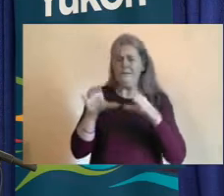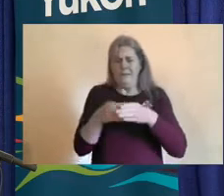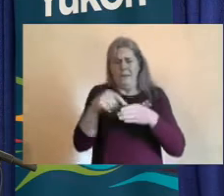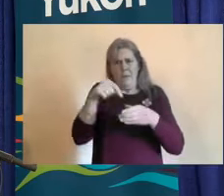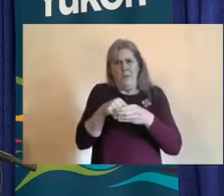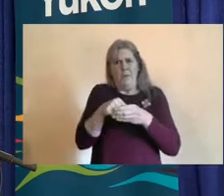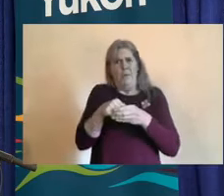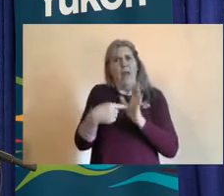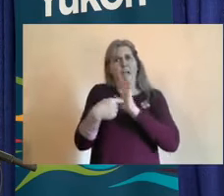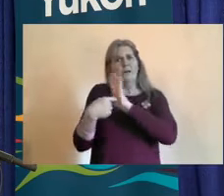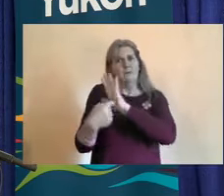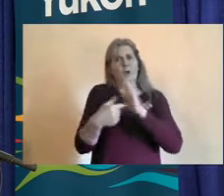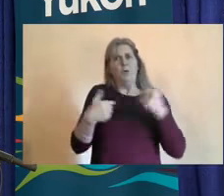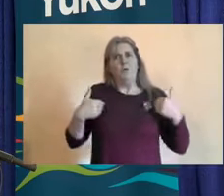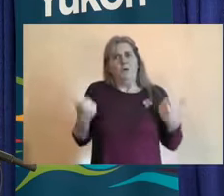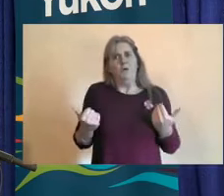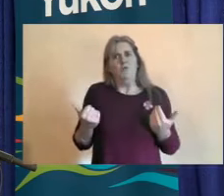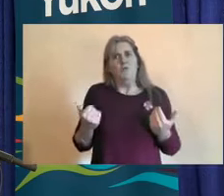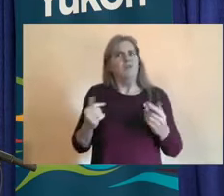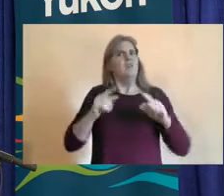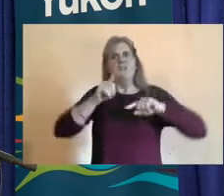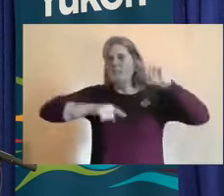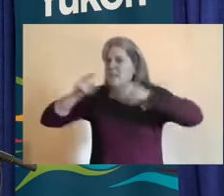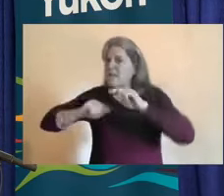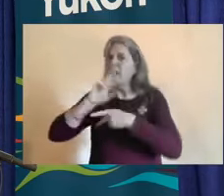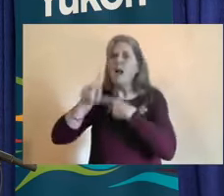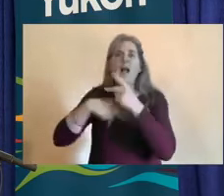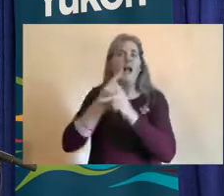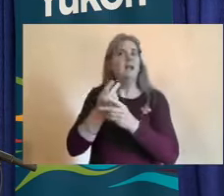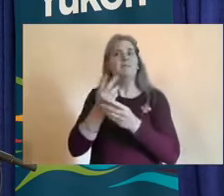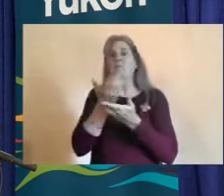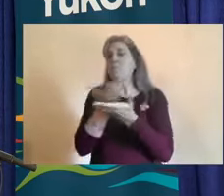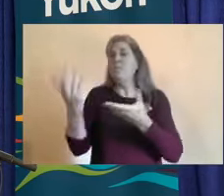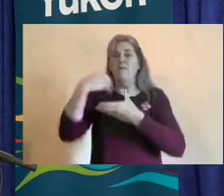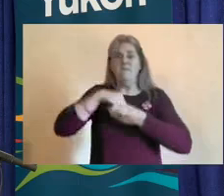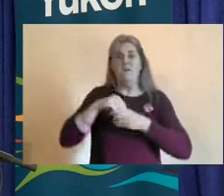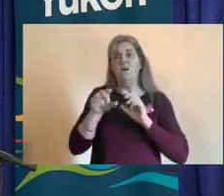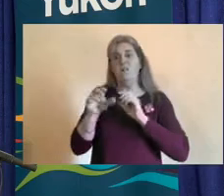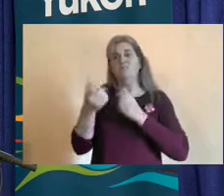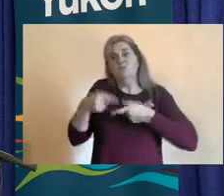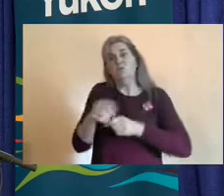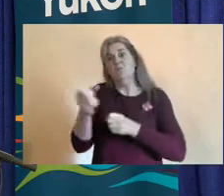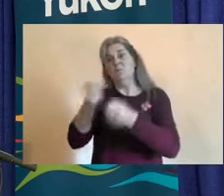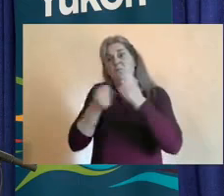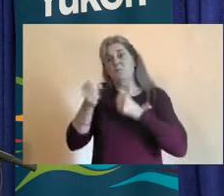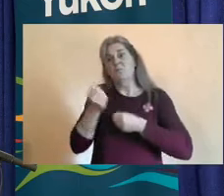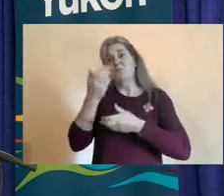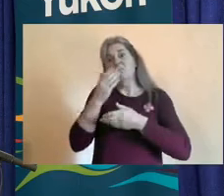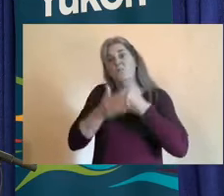reflects Yukon youth voices. That's really important for us, choosing these panel members.